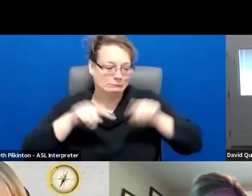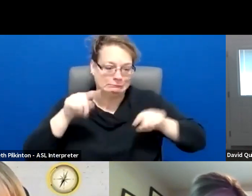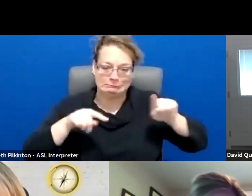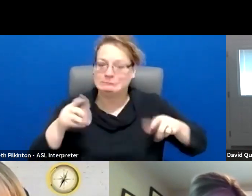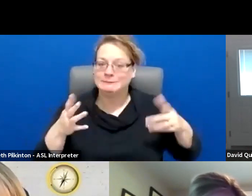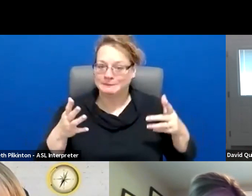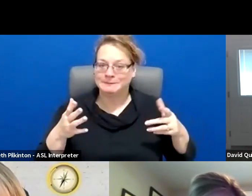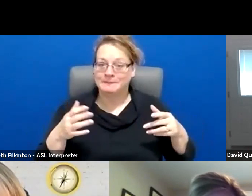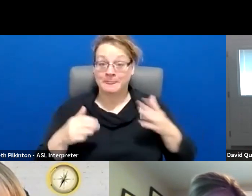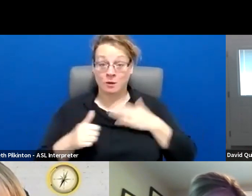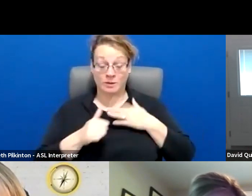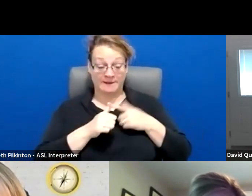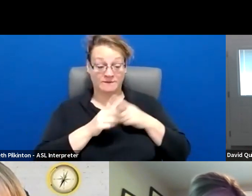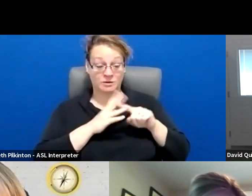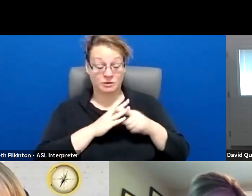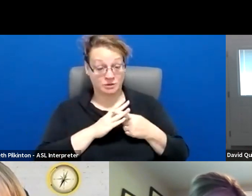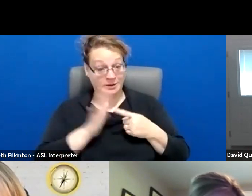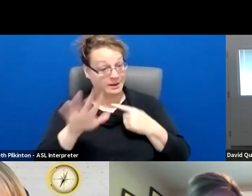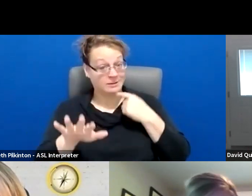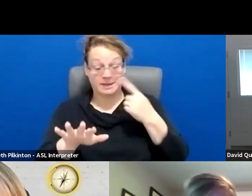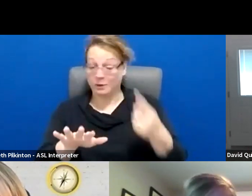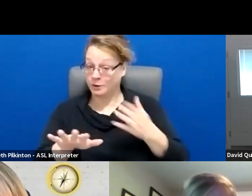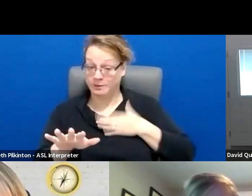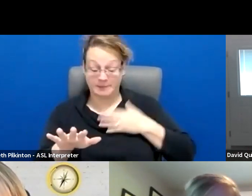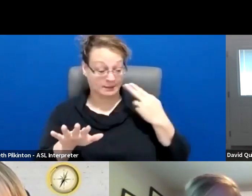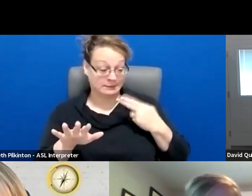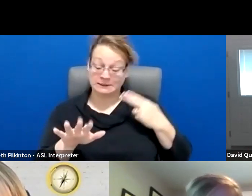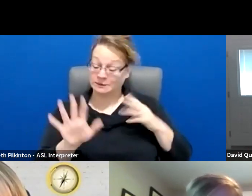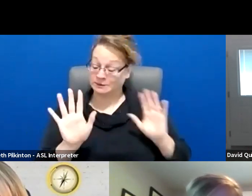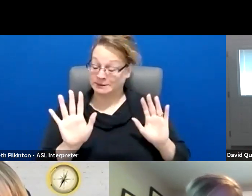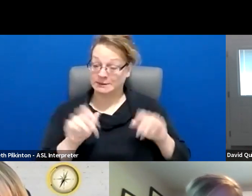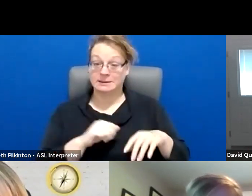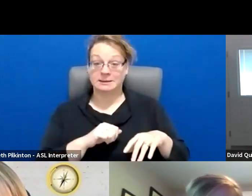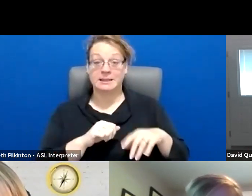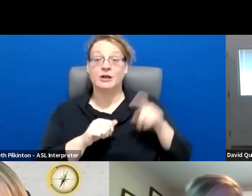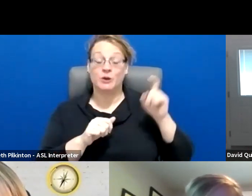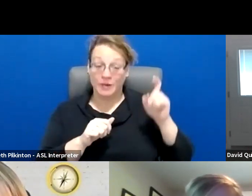It is important that you have everybody on board and everybody understands there will be nuances.